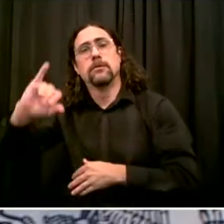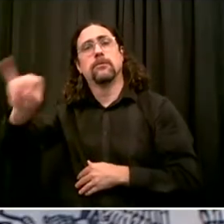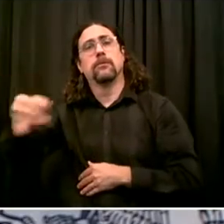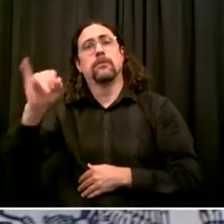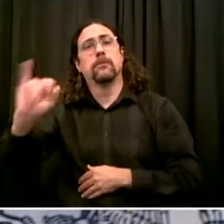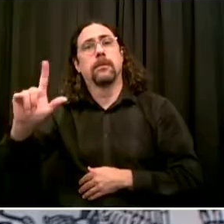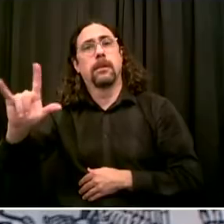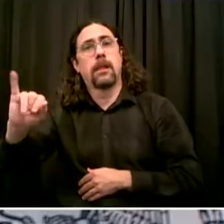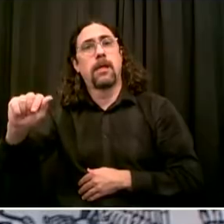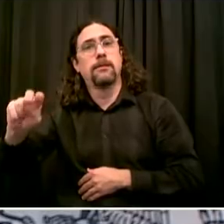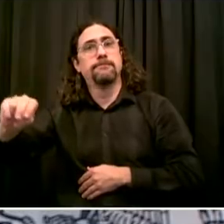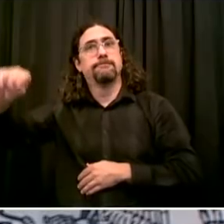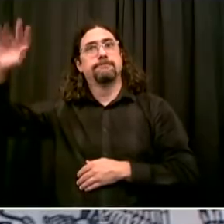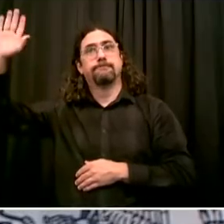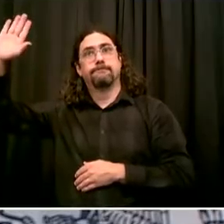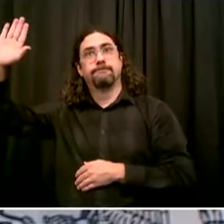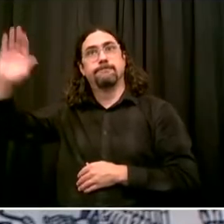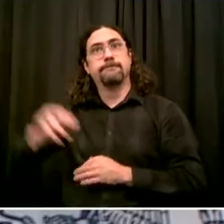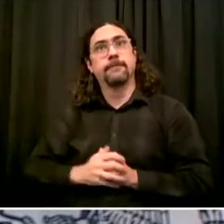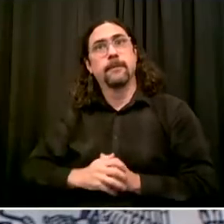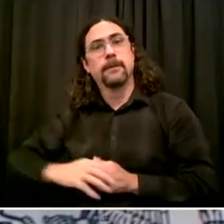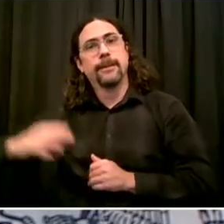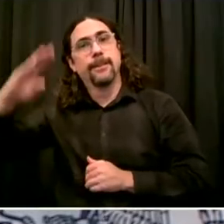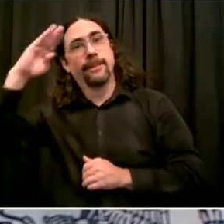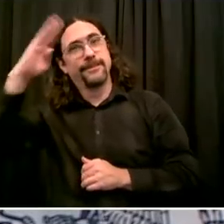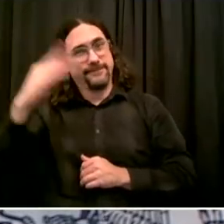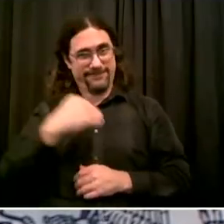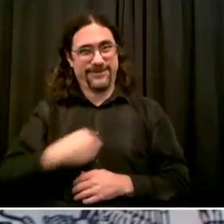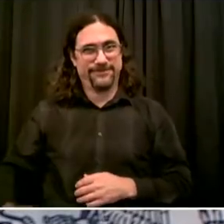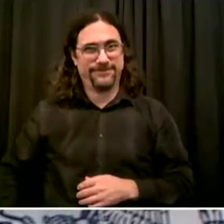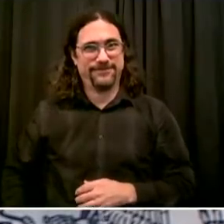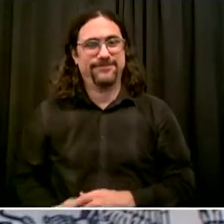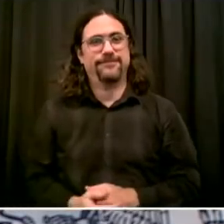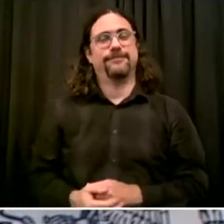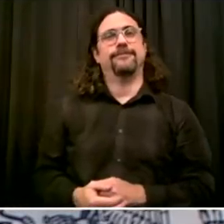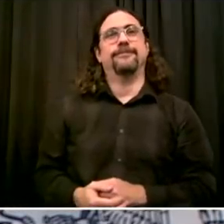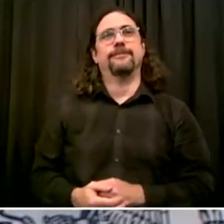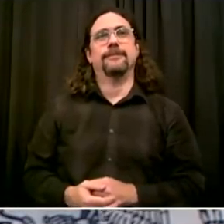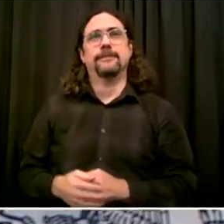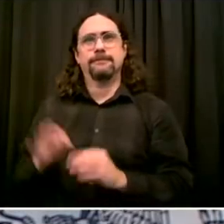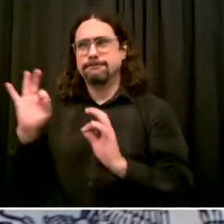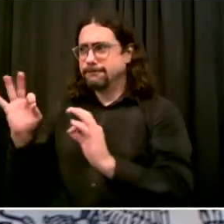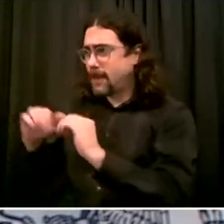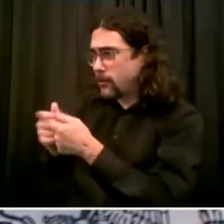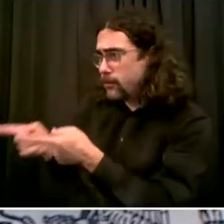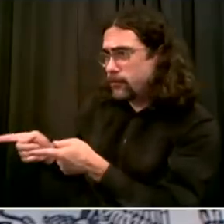MORNING. HI, HOW ARE YOU?